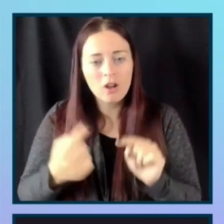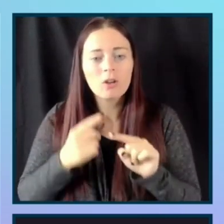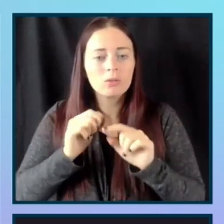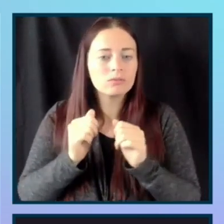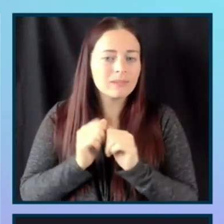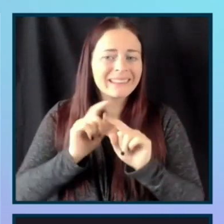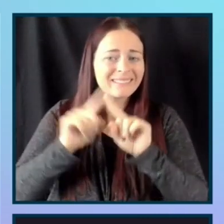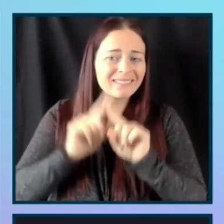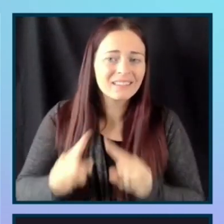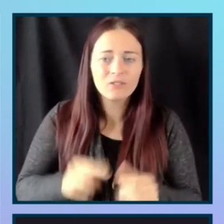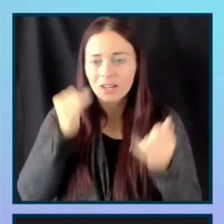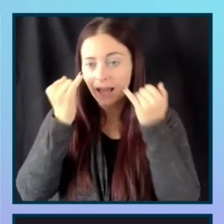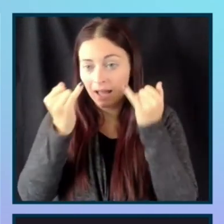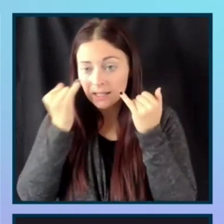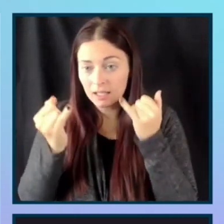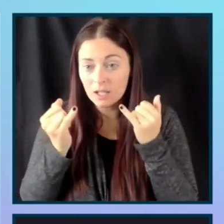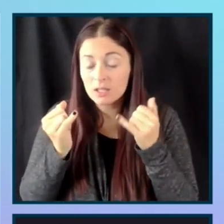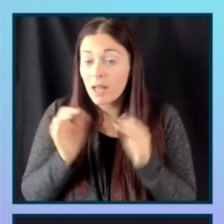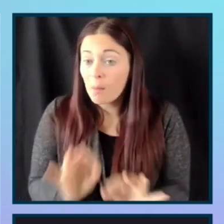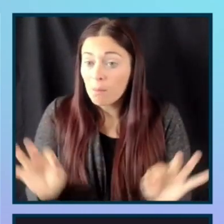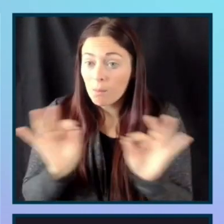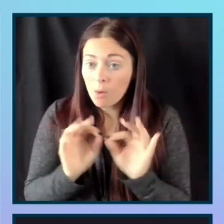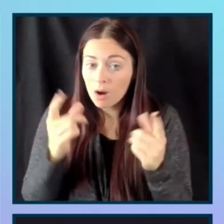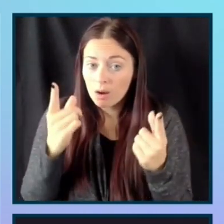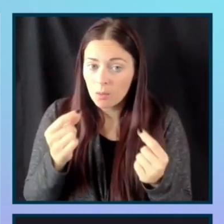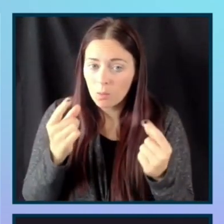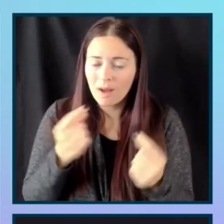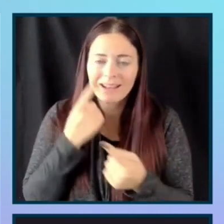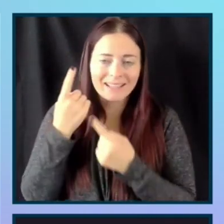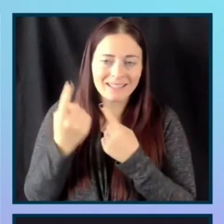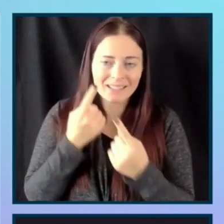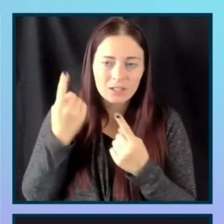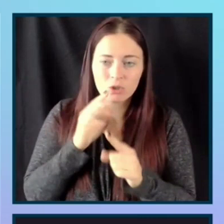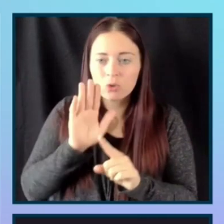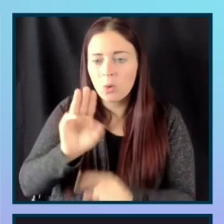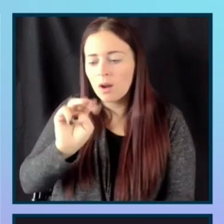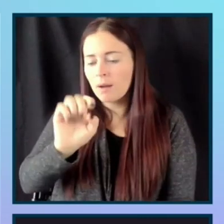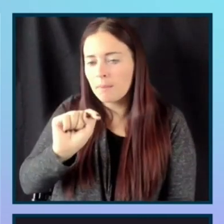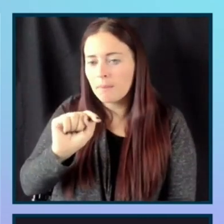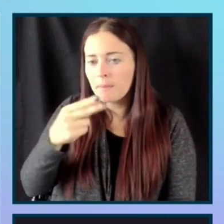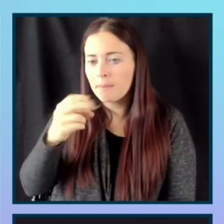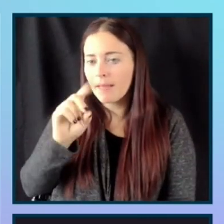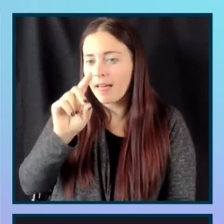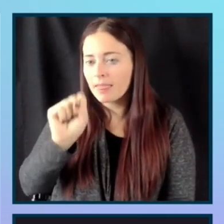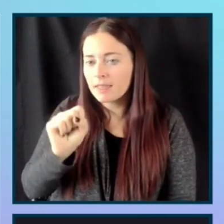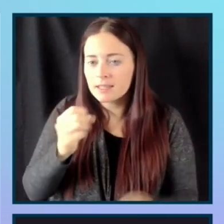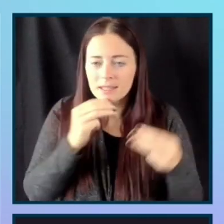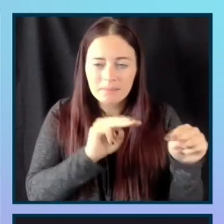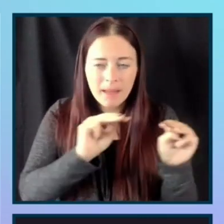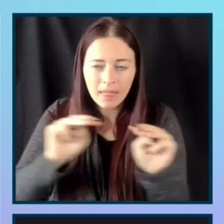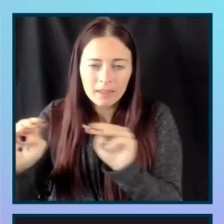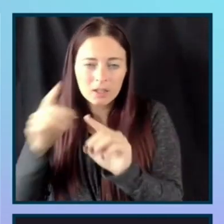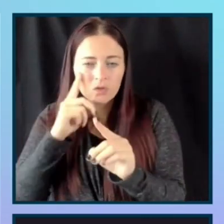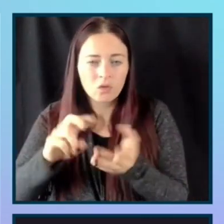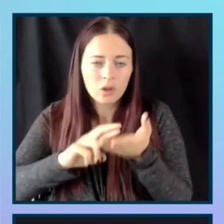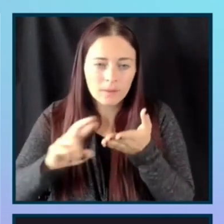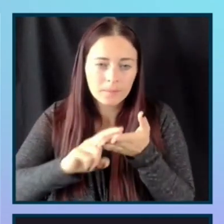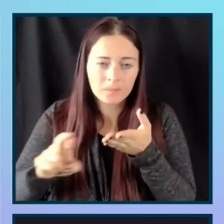to drawing data, and I think it's a beautiful idea. Which is the support tickets that you have raised, are data sources.